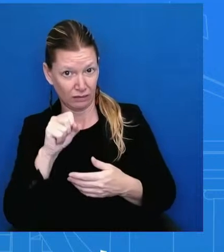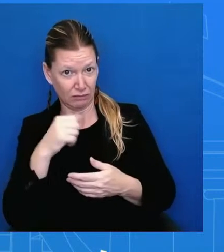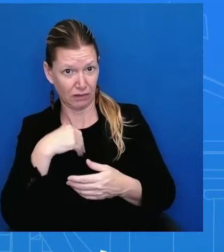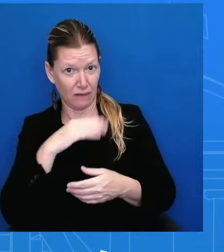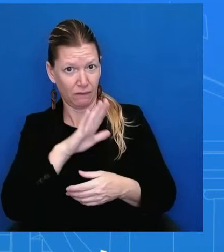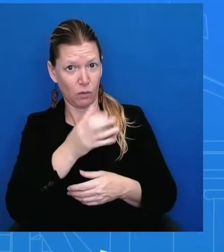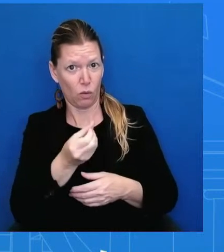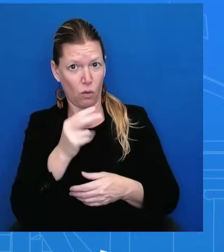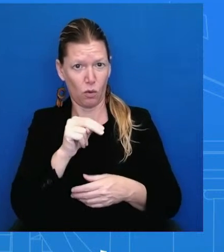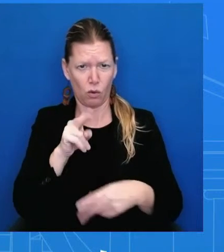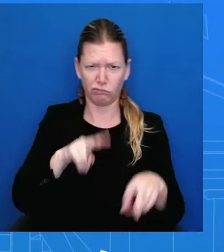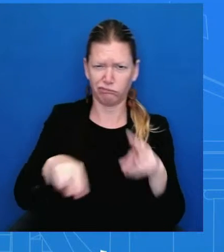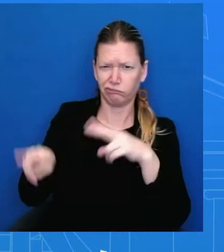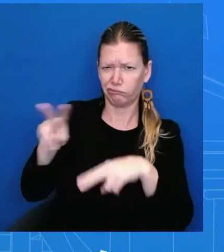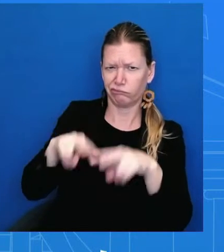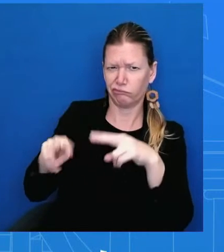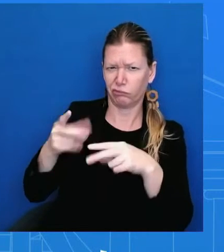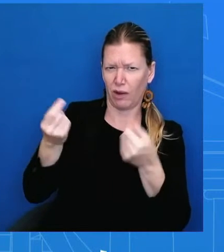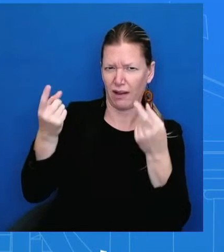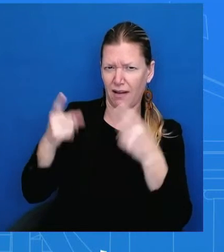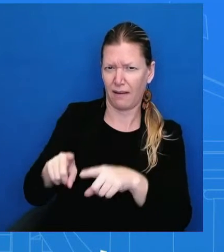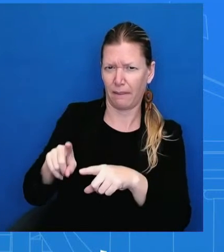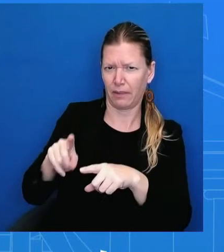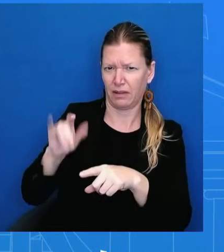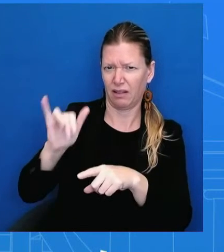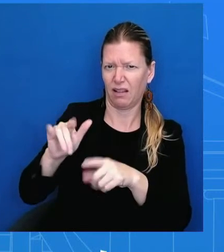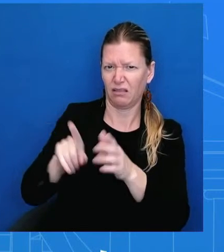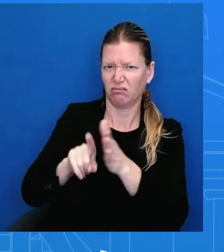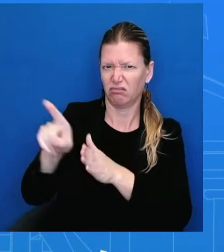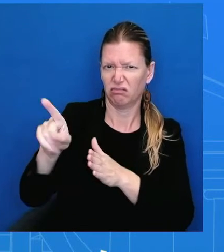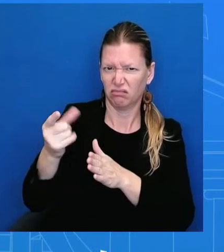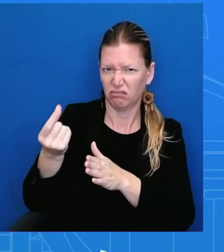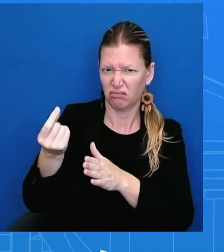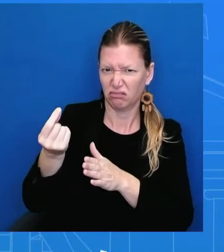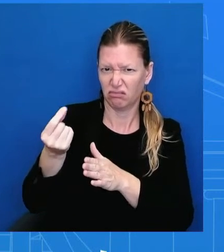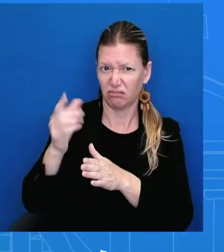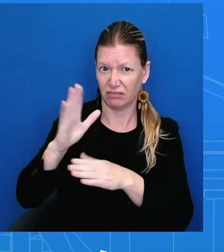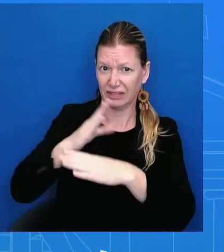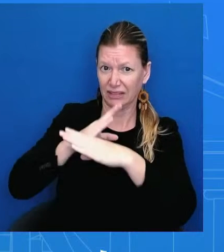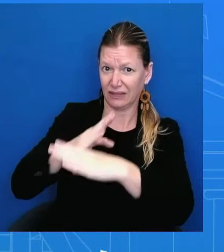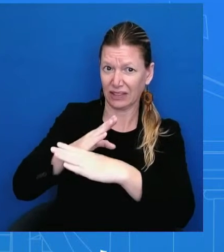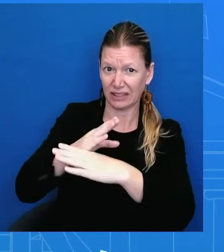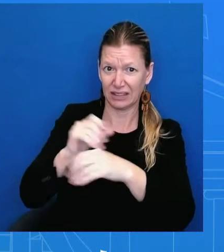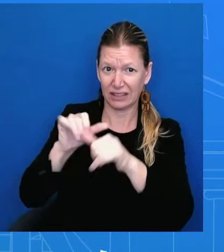Mr. Kirby: Yes, we do. I'm not going to talk about it. And I think you're going to hear more here this week